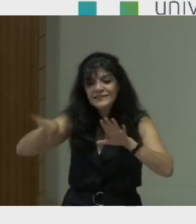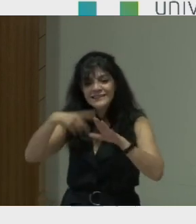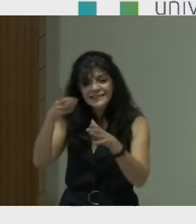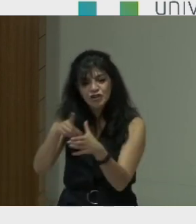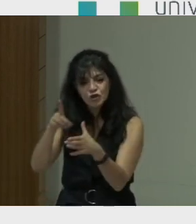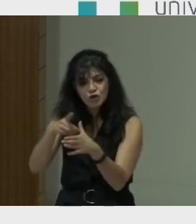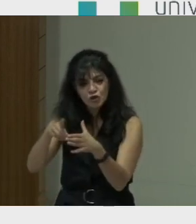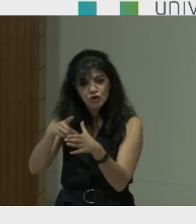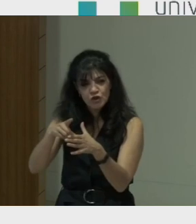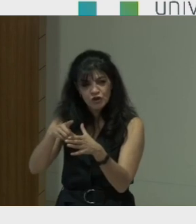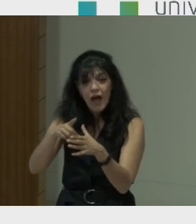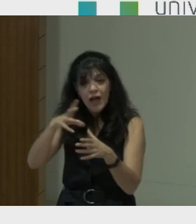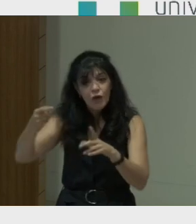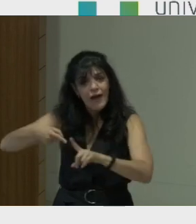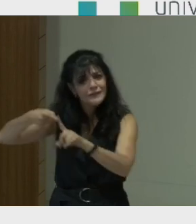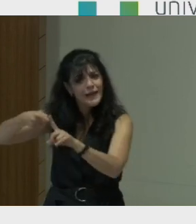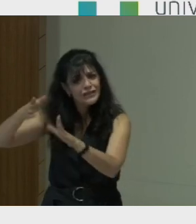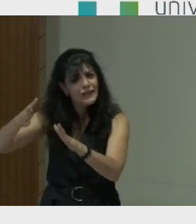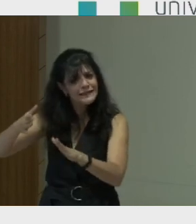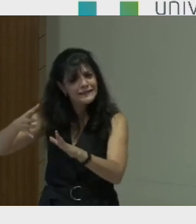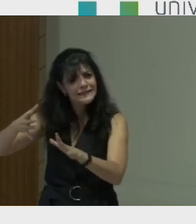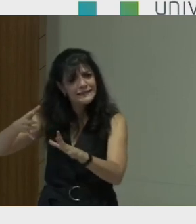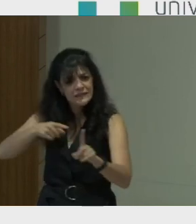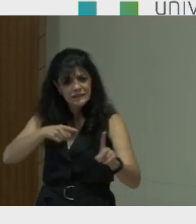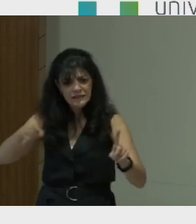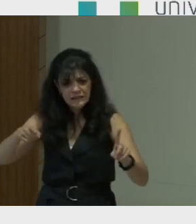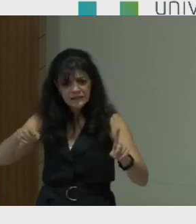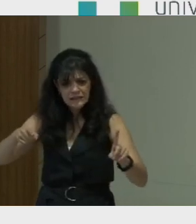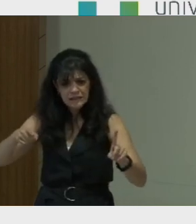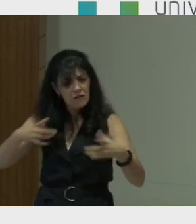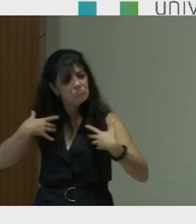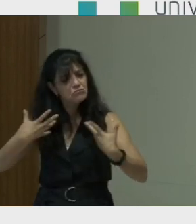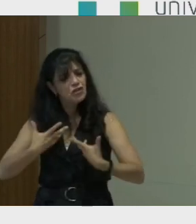And you have the specialists, and usually they have very much confidence in these specialists,